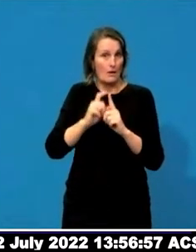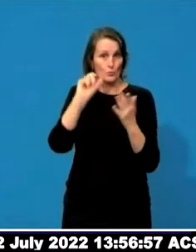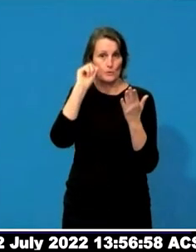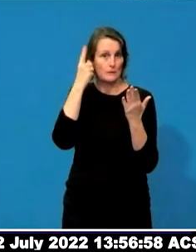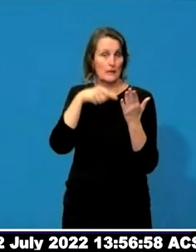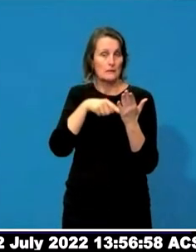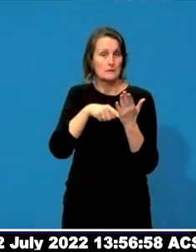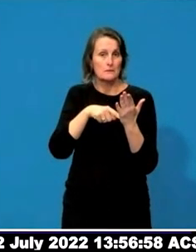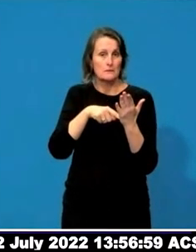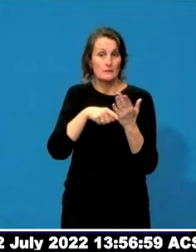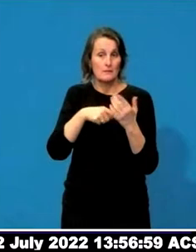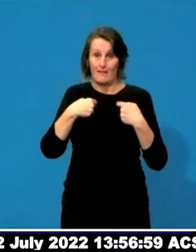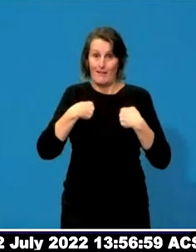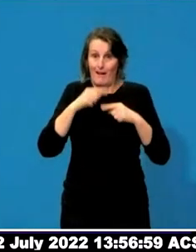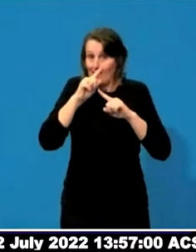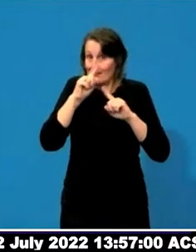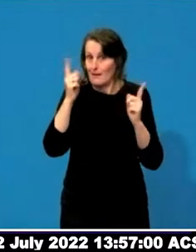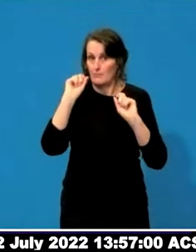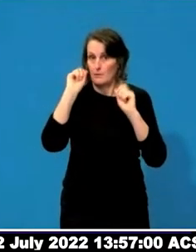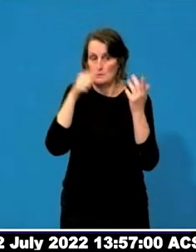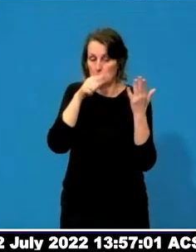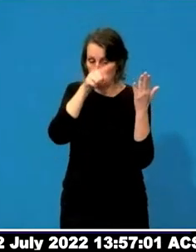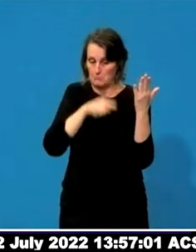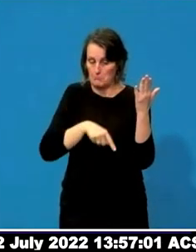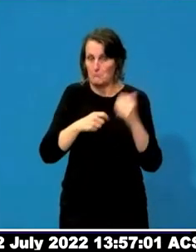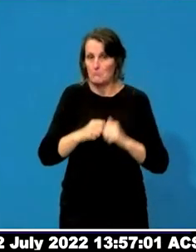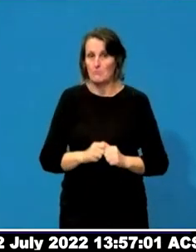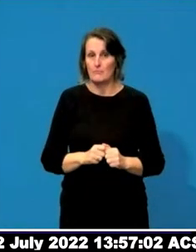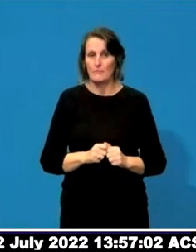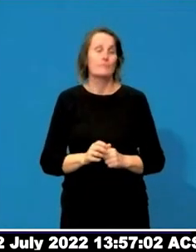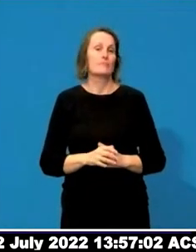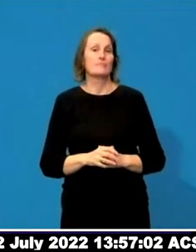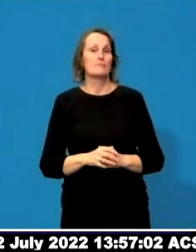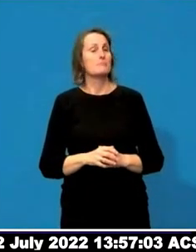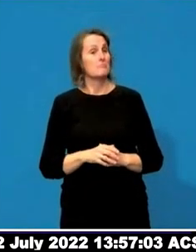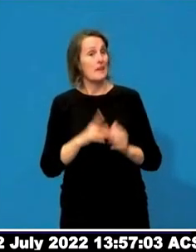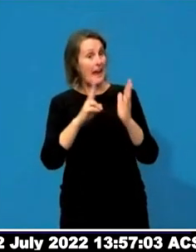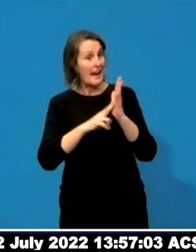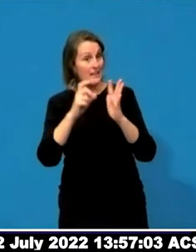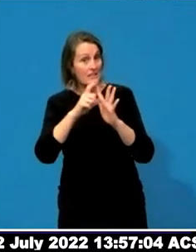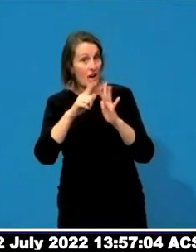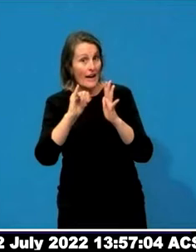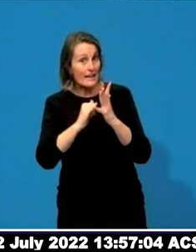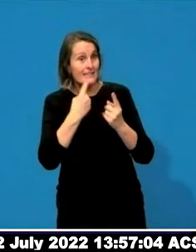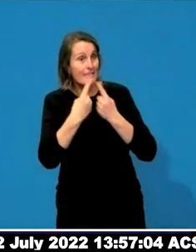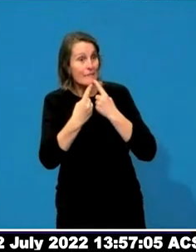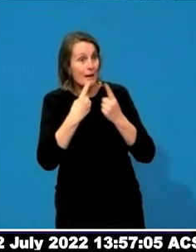Even I can't understand. MS McMAHON: Have you ever seen any NDIS documents in traditional language?